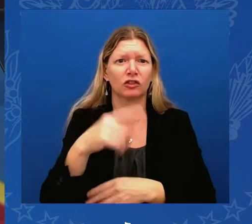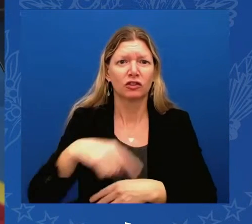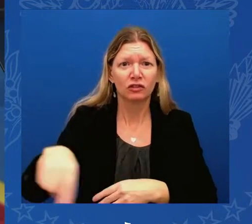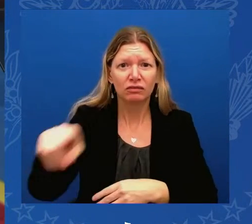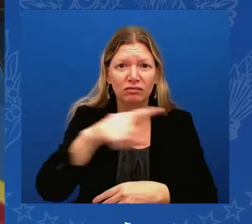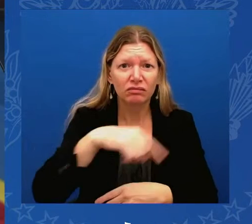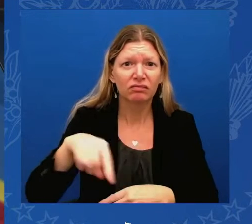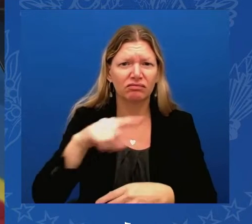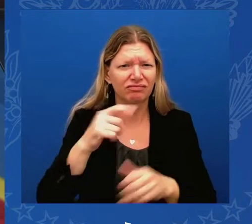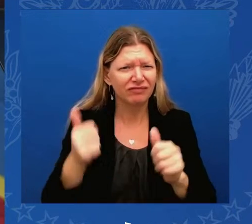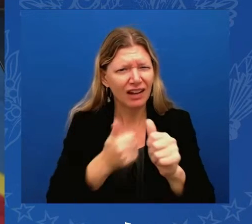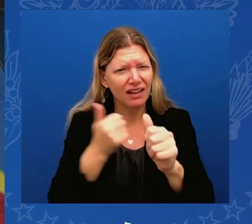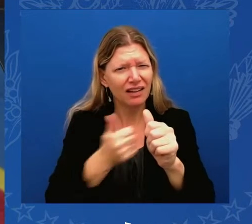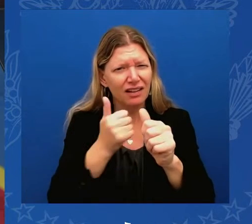is big enough for everyone to succeed.